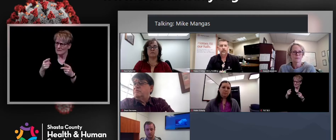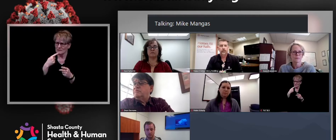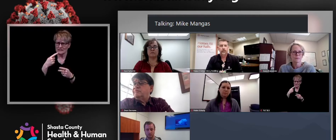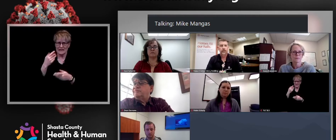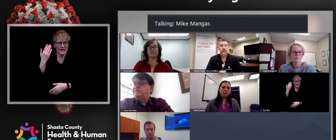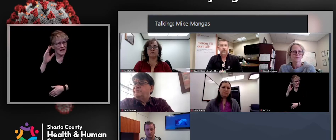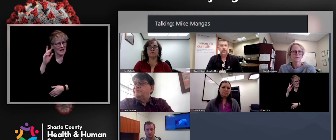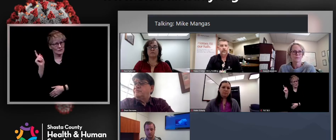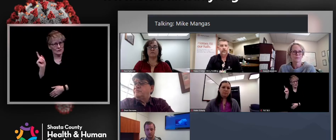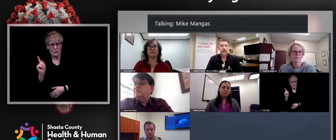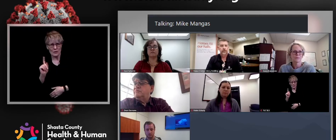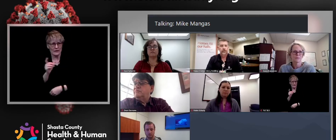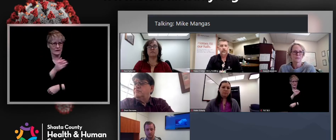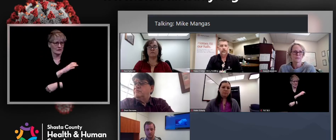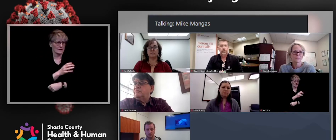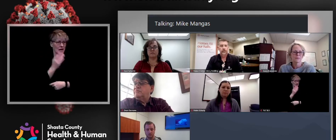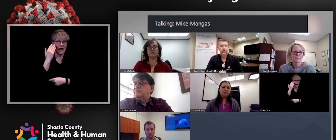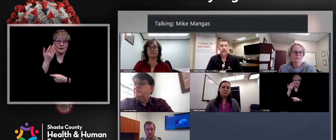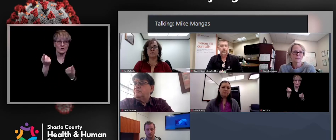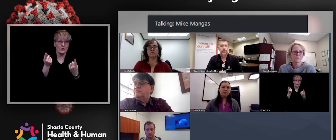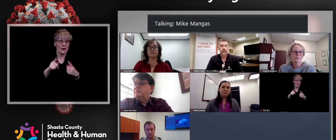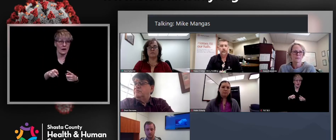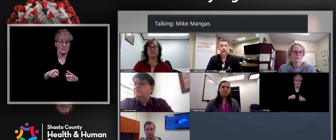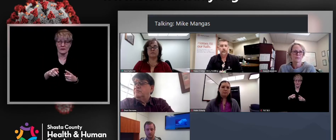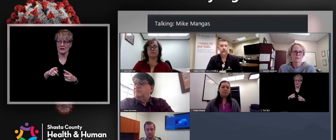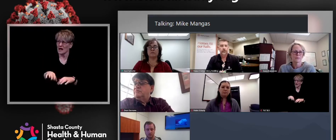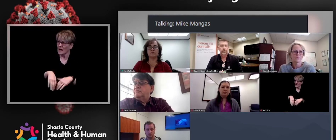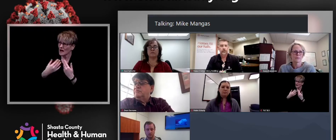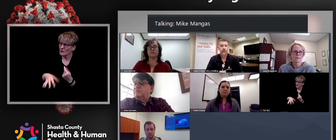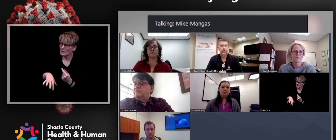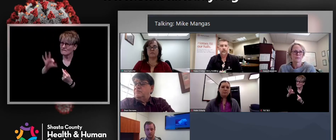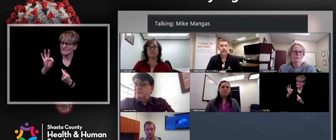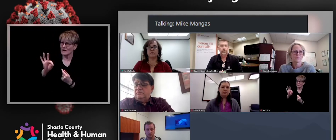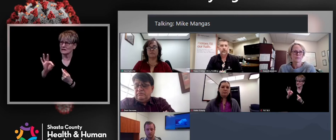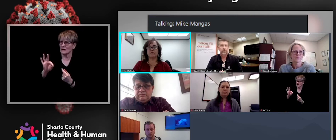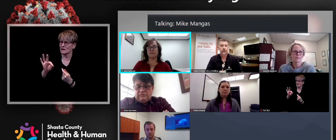Is there a spot? What's the best way to find out when these clinics are happening?